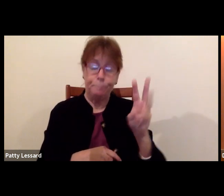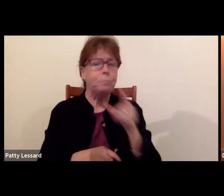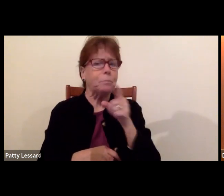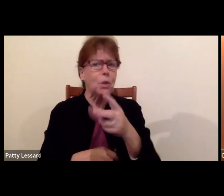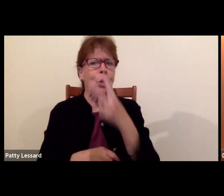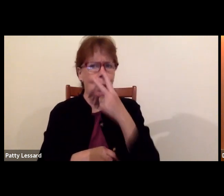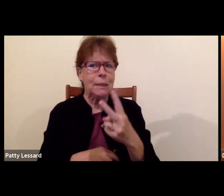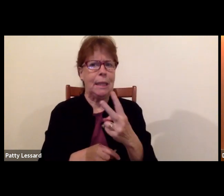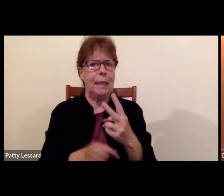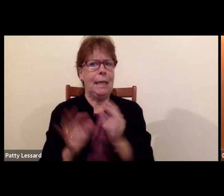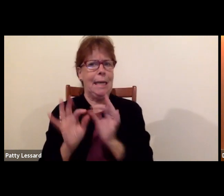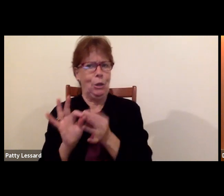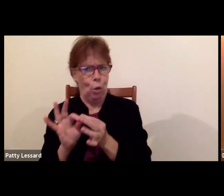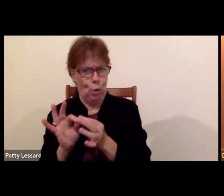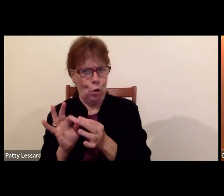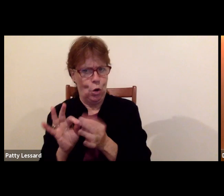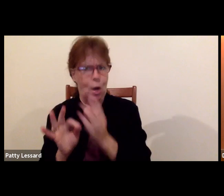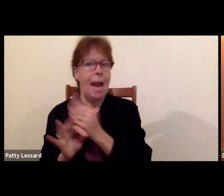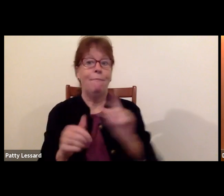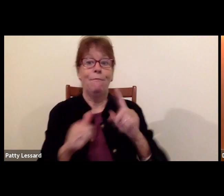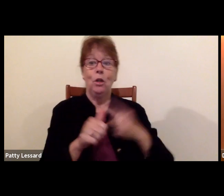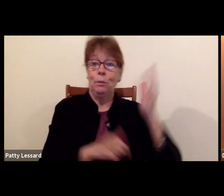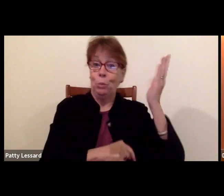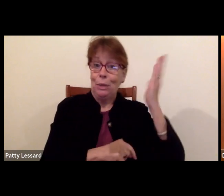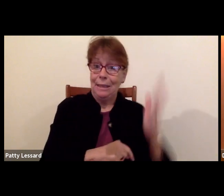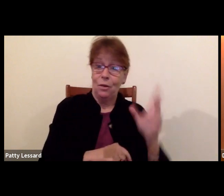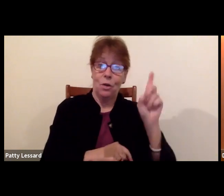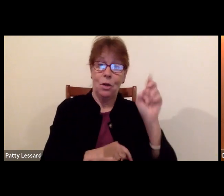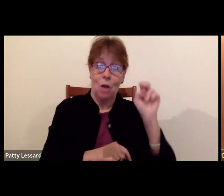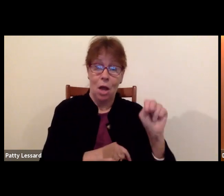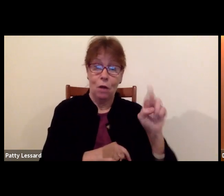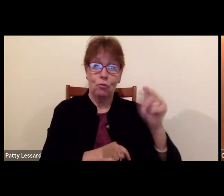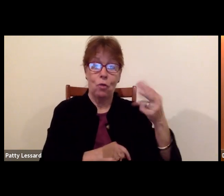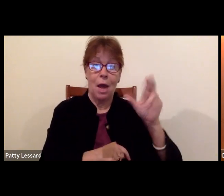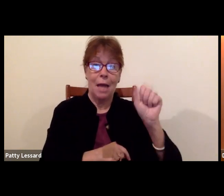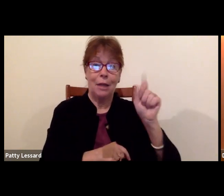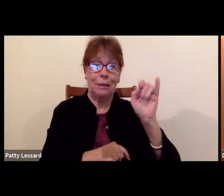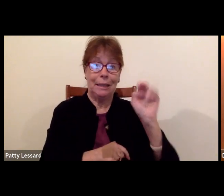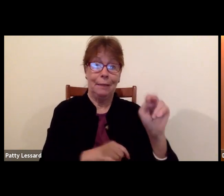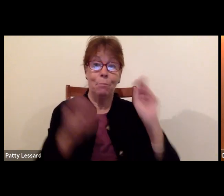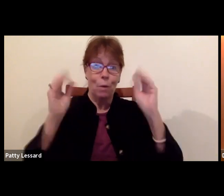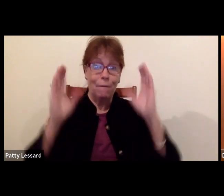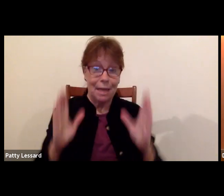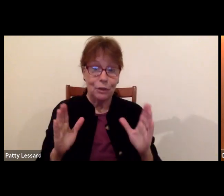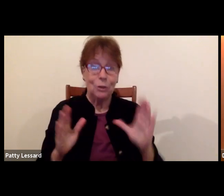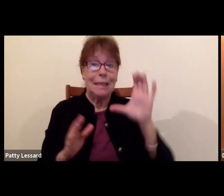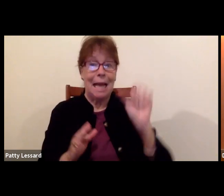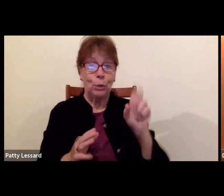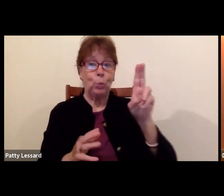few minutes. And now, if all of you will put yourself on speaker view, you'll